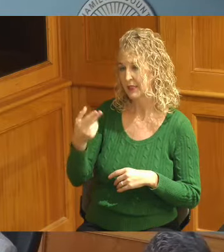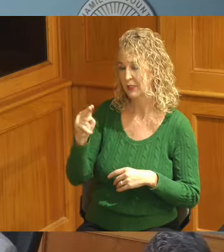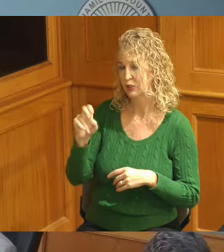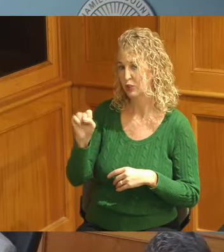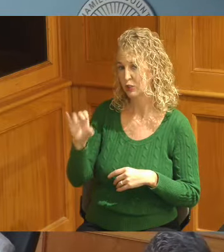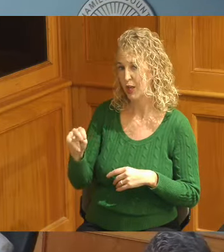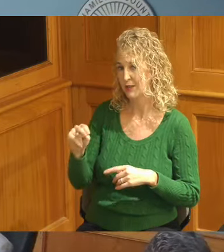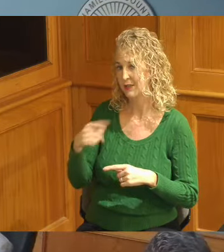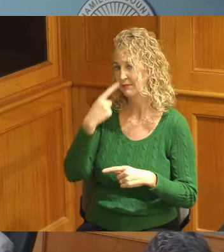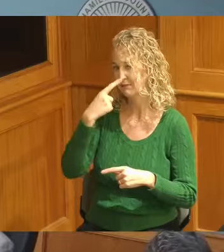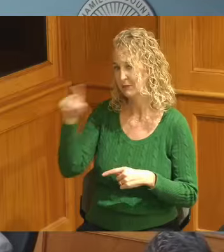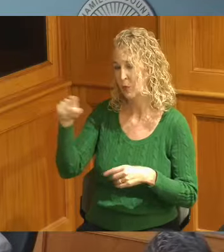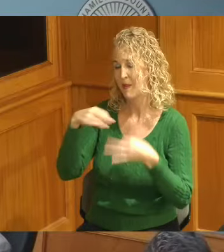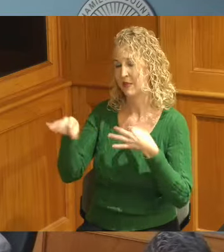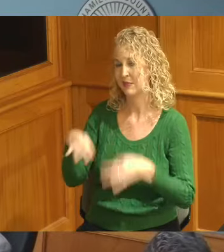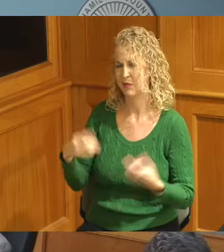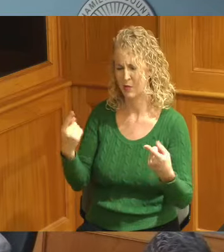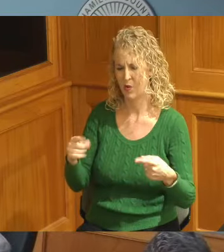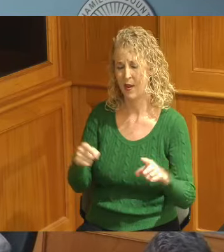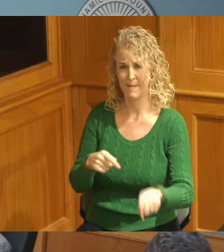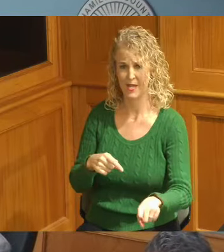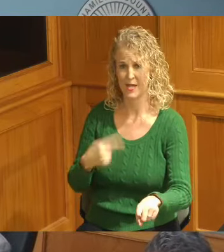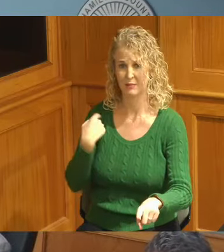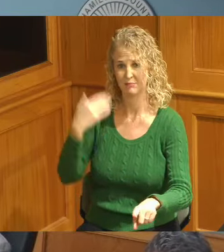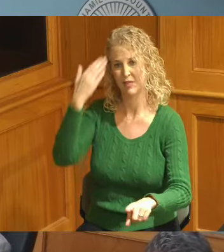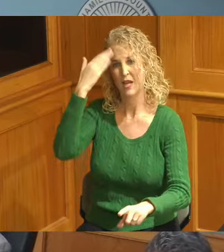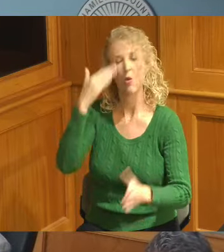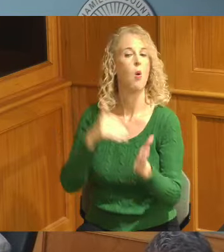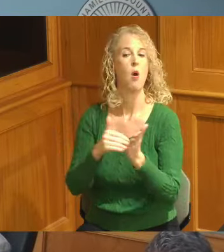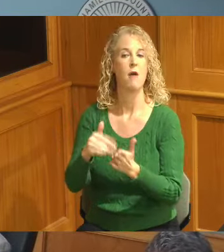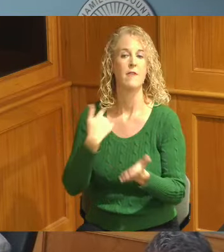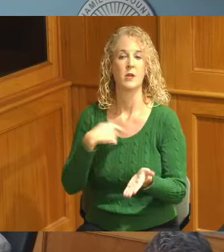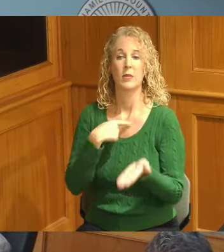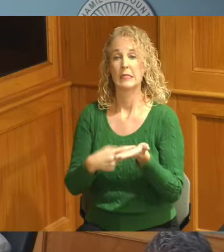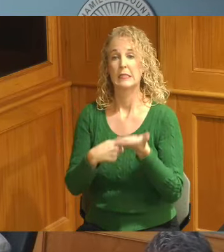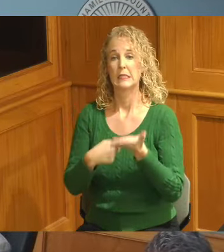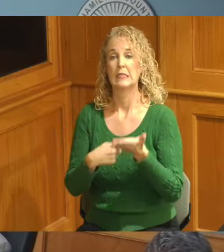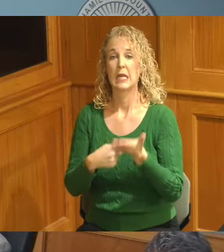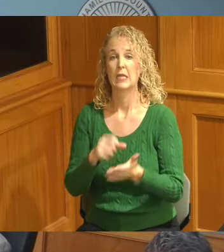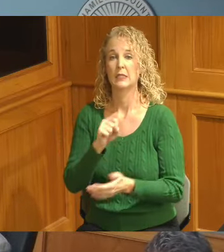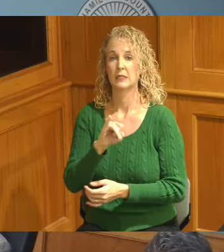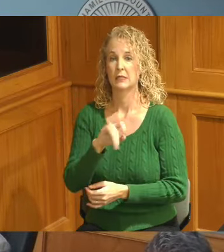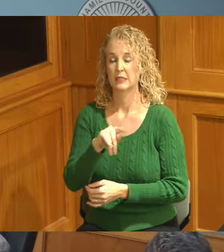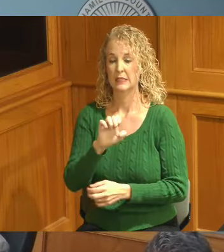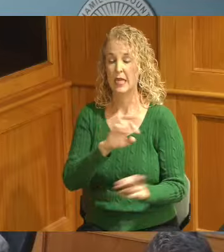describe this investment because we talked quite a bit about site readiness and getting